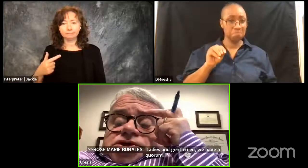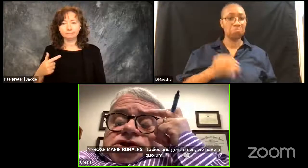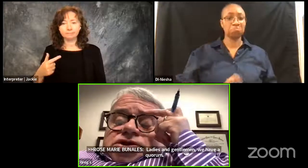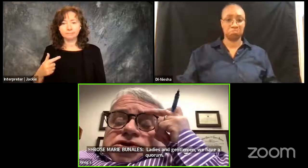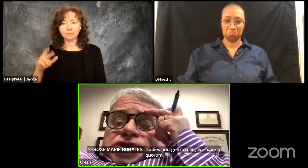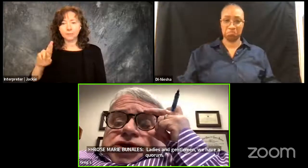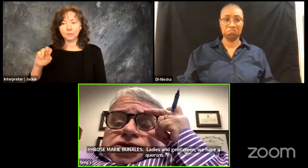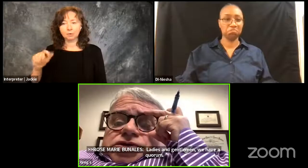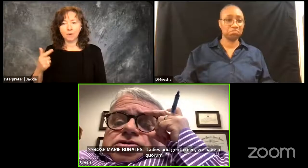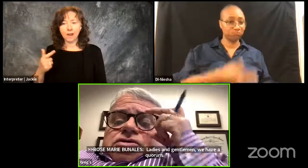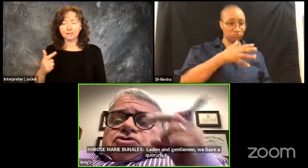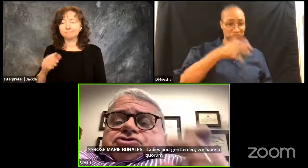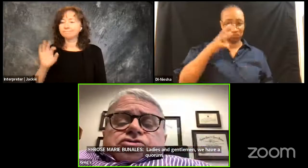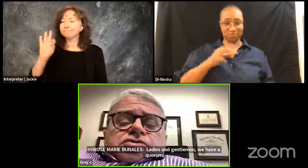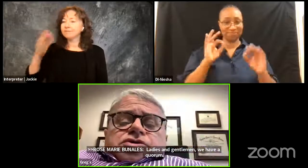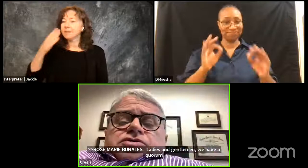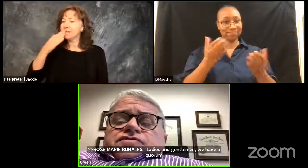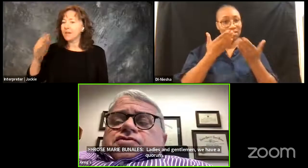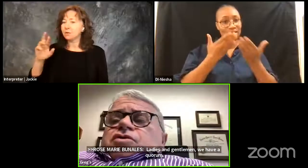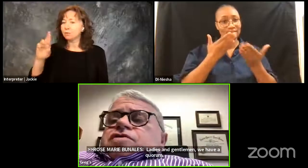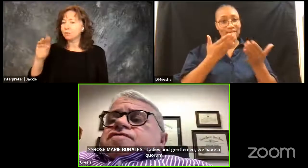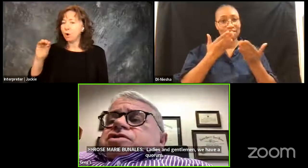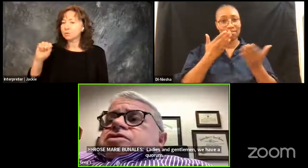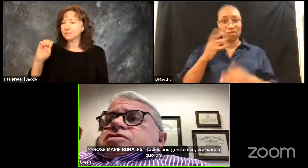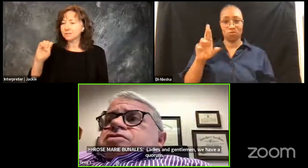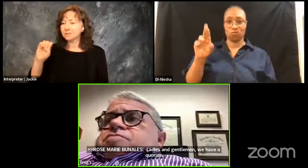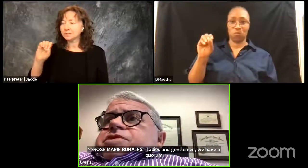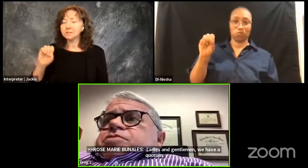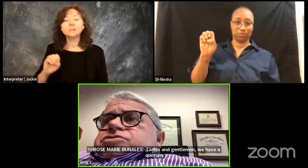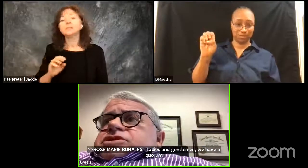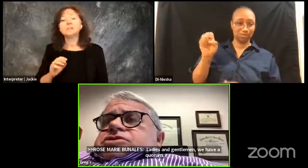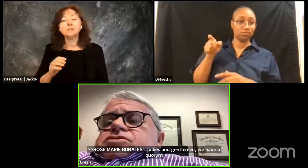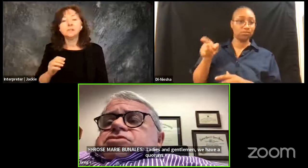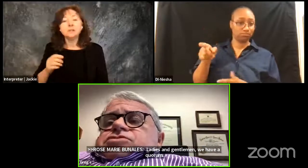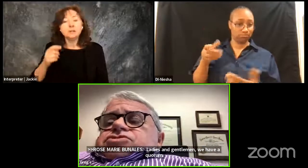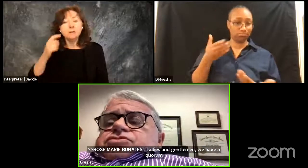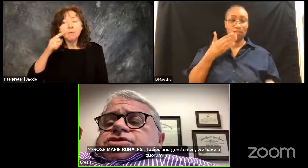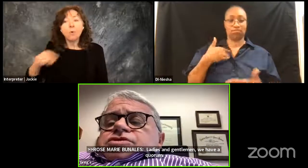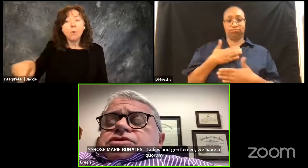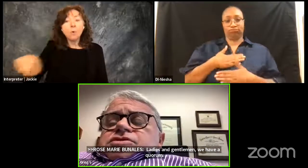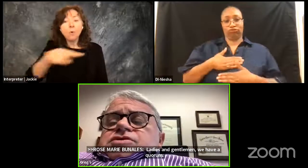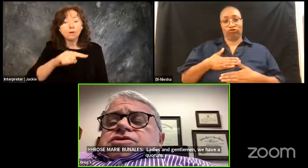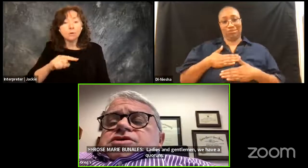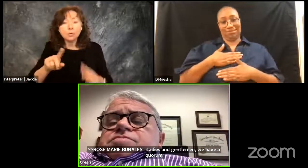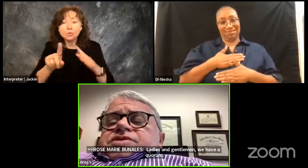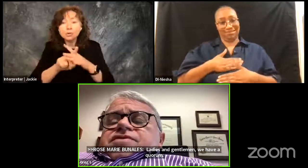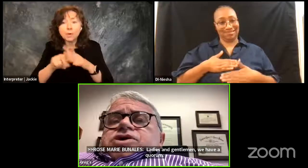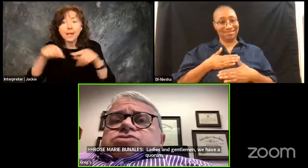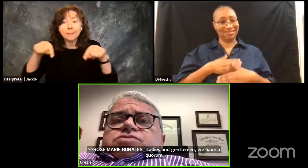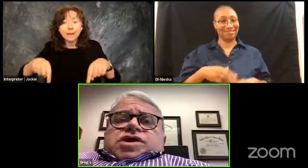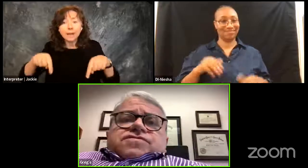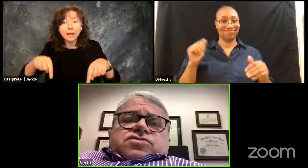And also, for all of the people attending on the screen, be advised that we have two